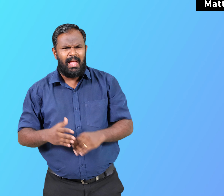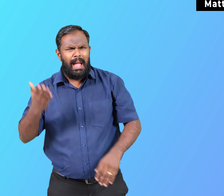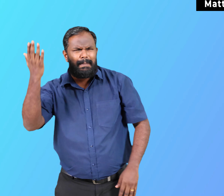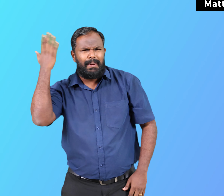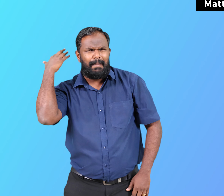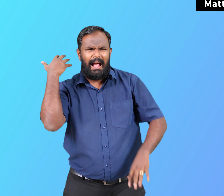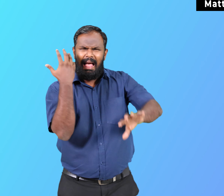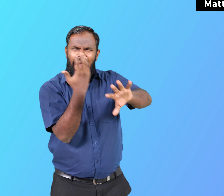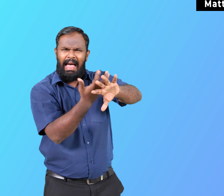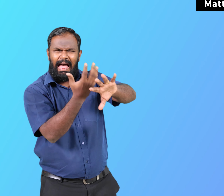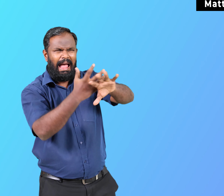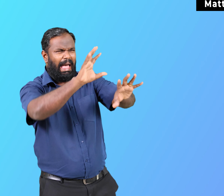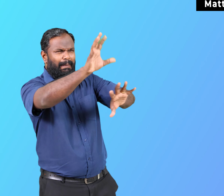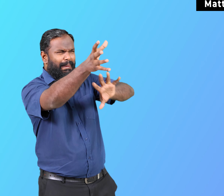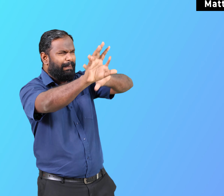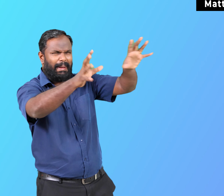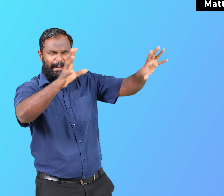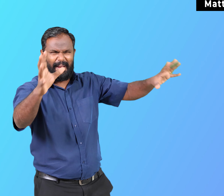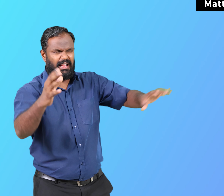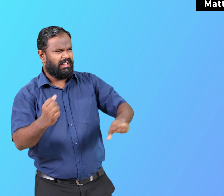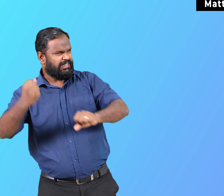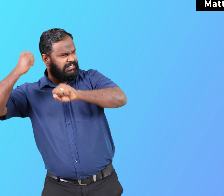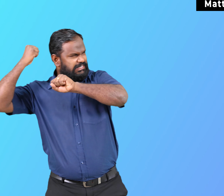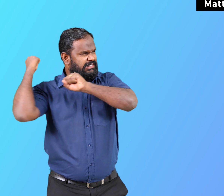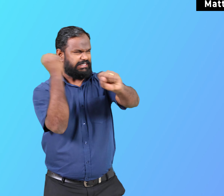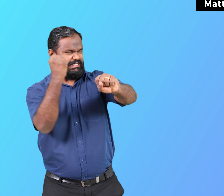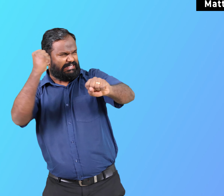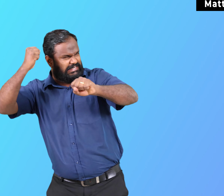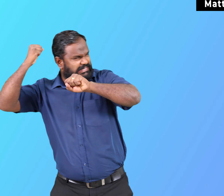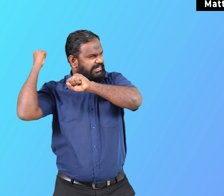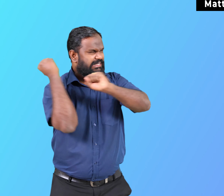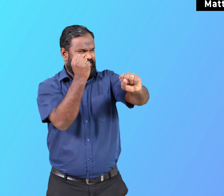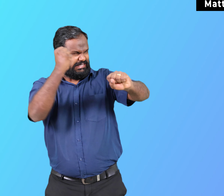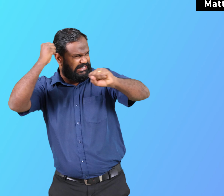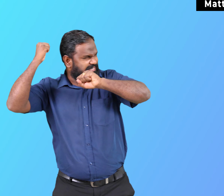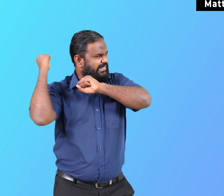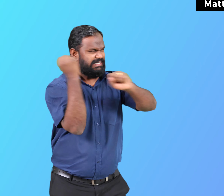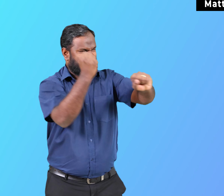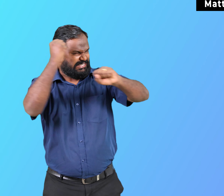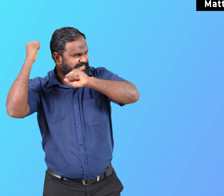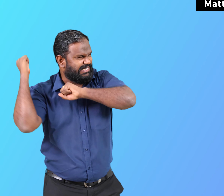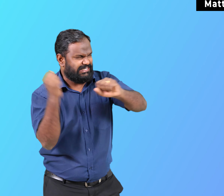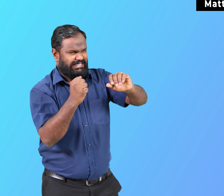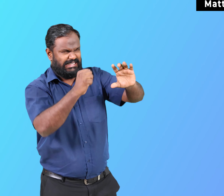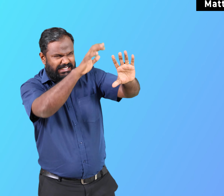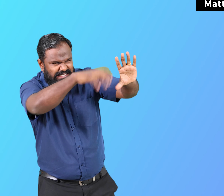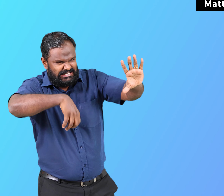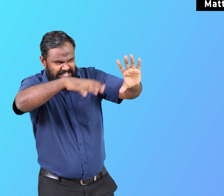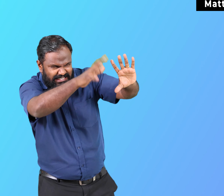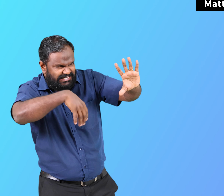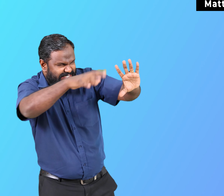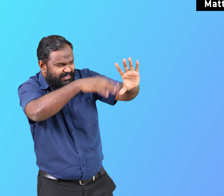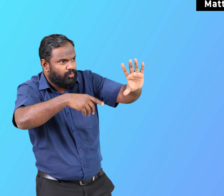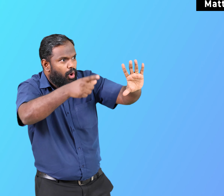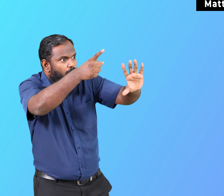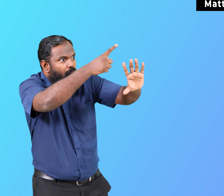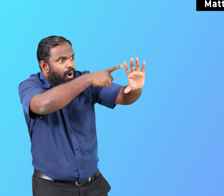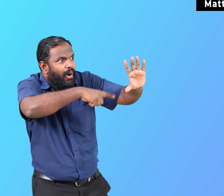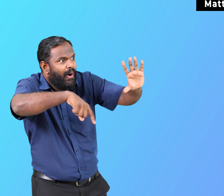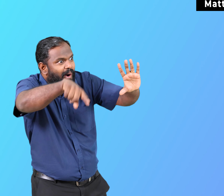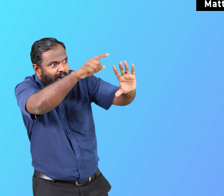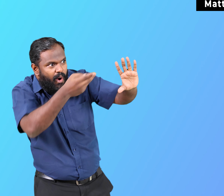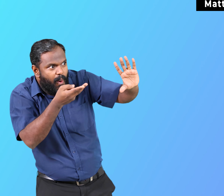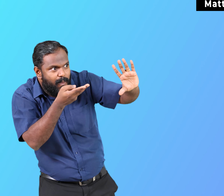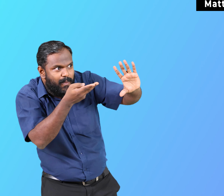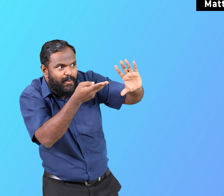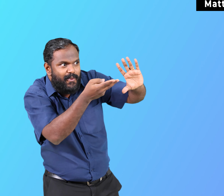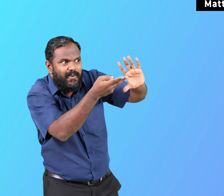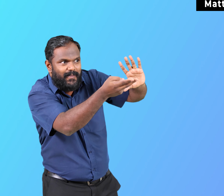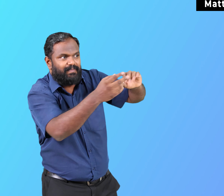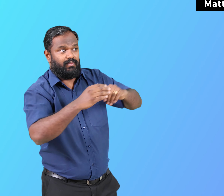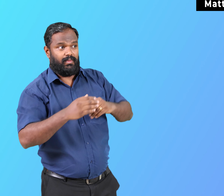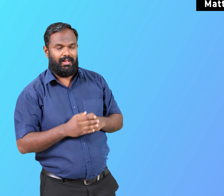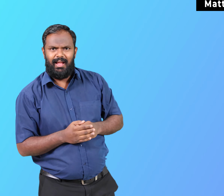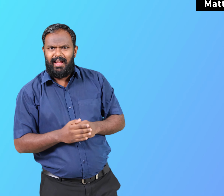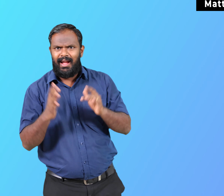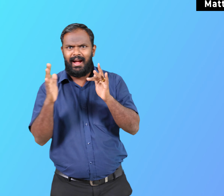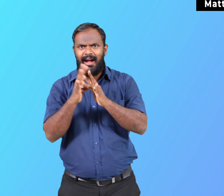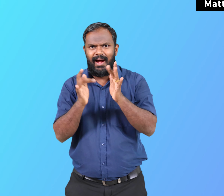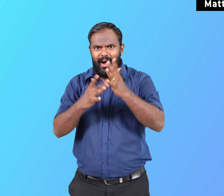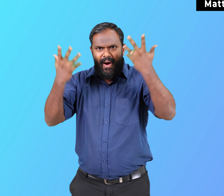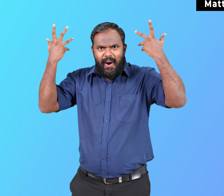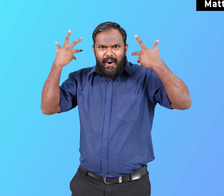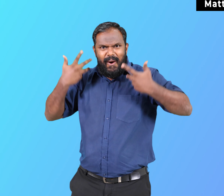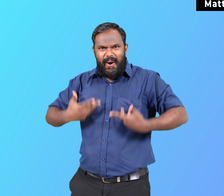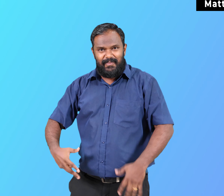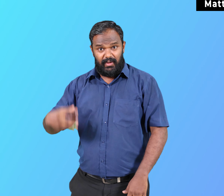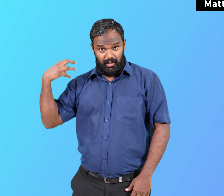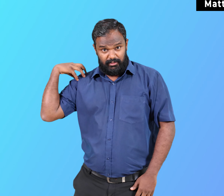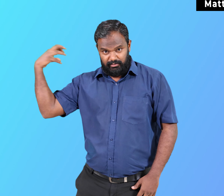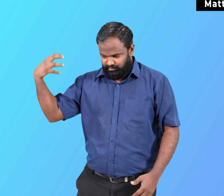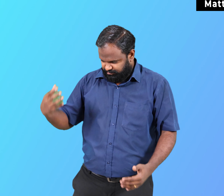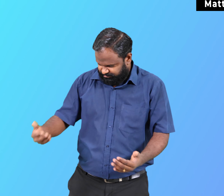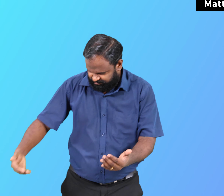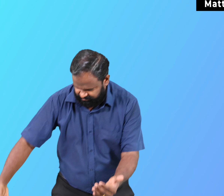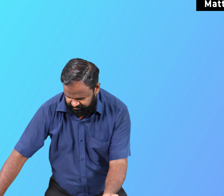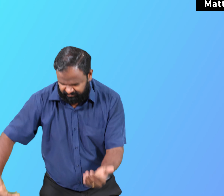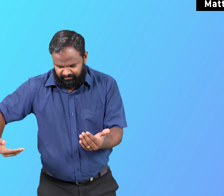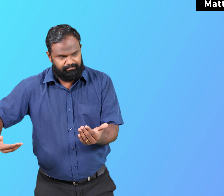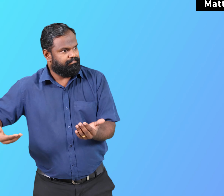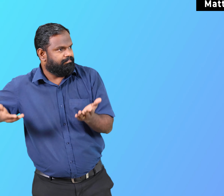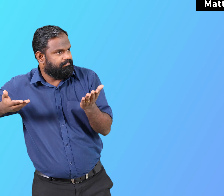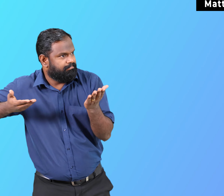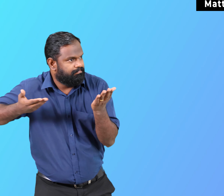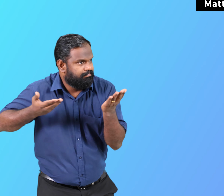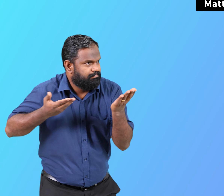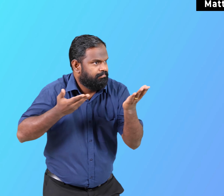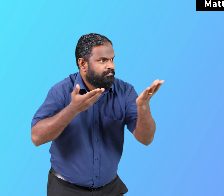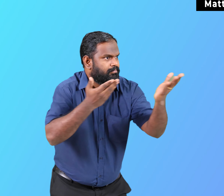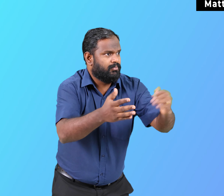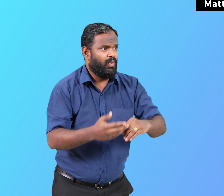Joseph put Jesus’ body in a new tomb that he had dug out of a wall of rock.